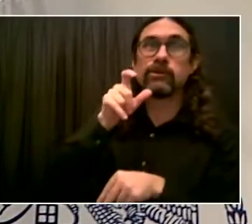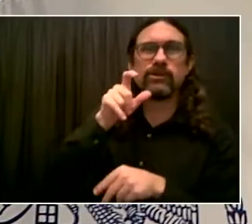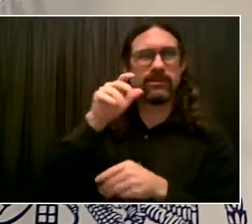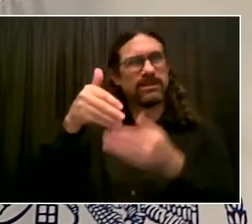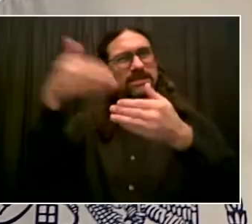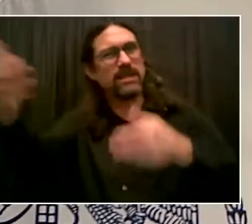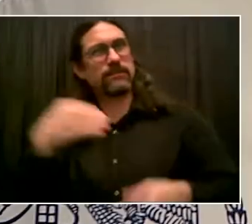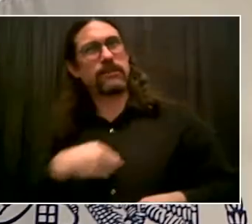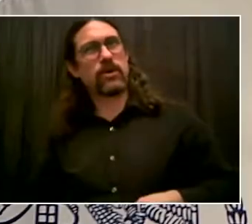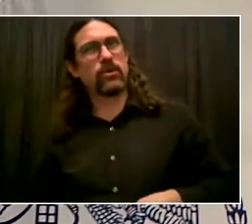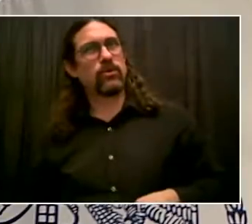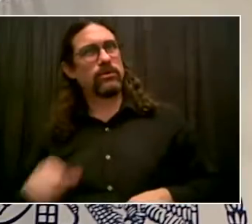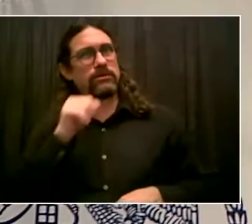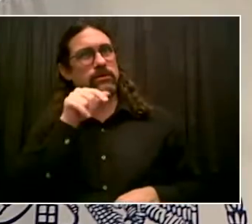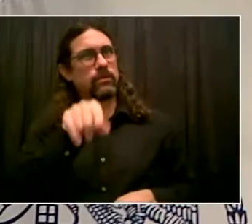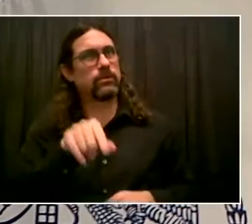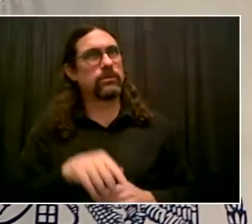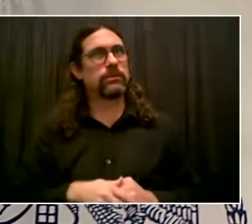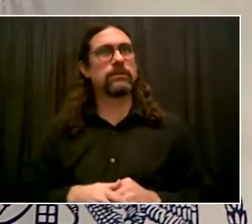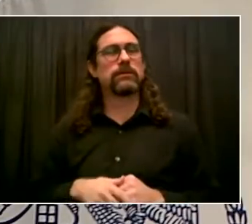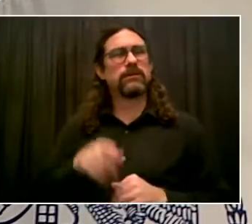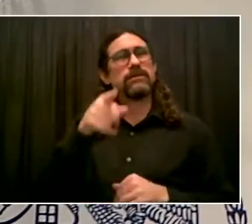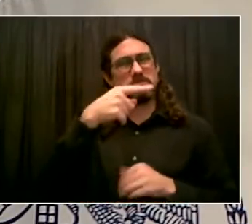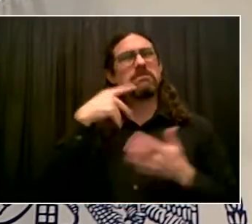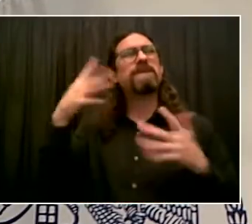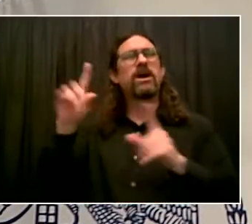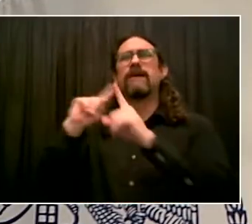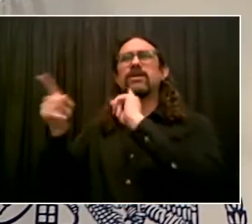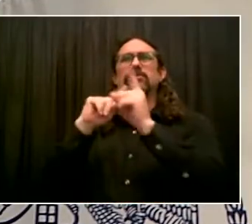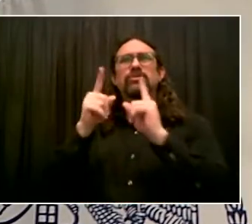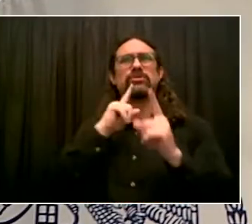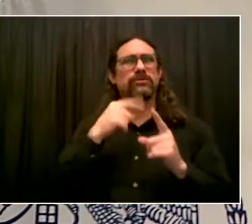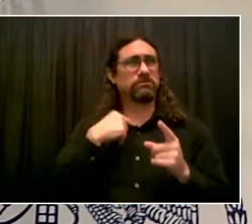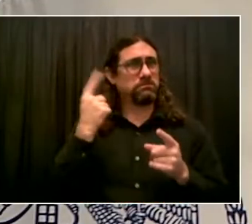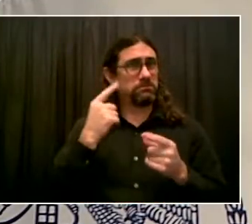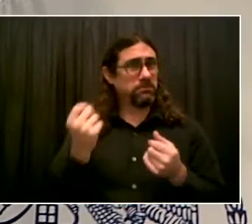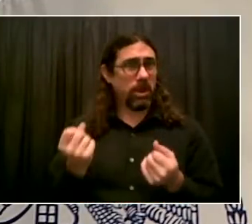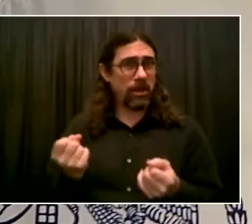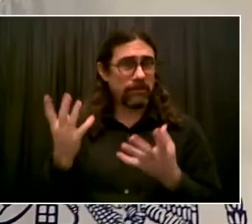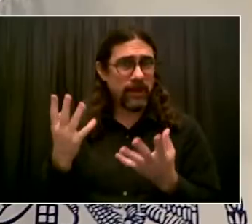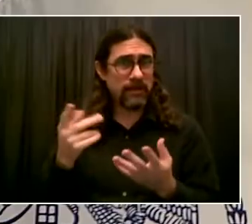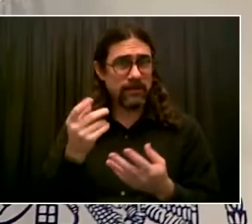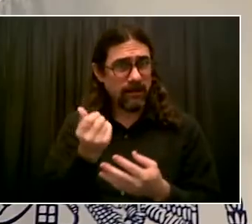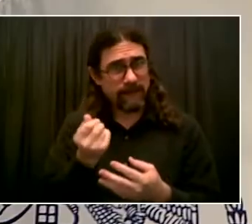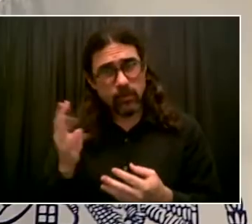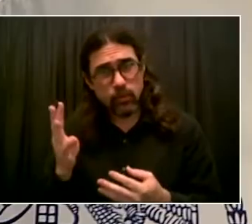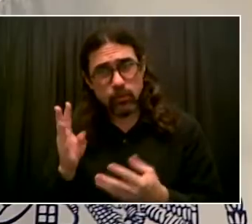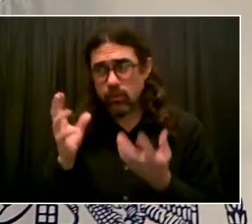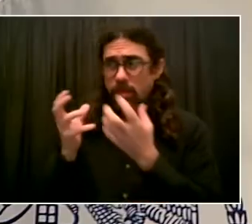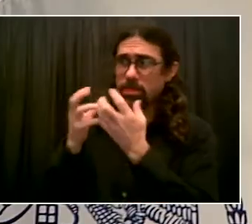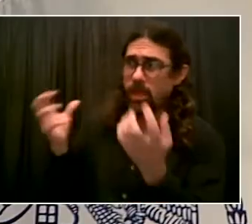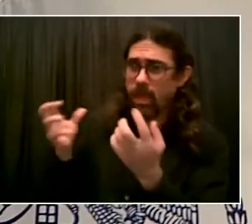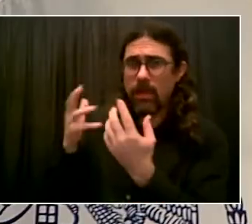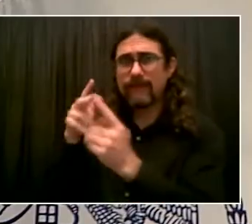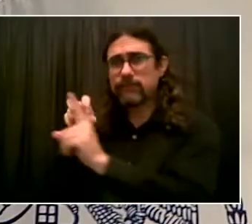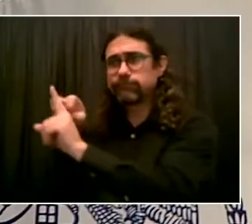UNDER THE NEXT ADMINISTRATION. IF YOU WANT TO TALK A LITTLE BIT MORE ABOUT HOW MANY CONVERSATIONS